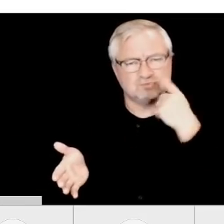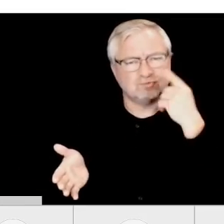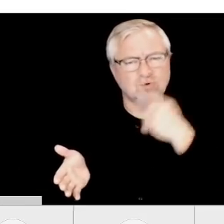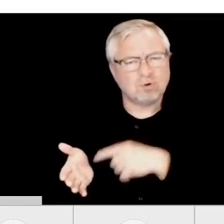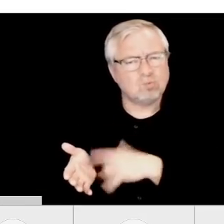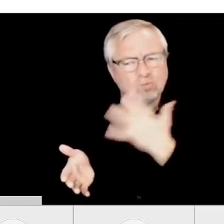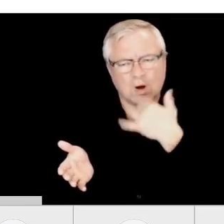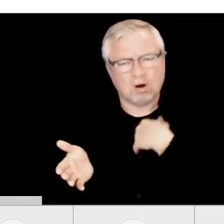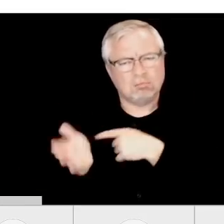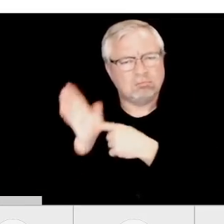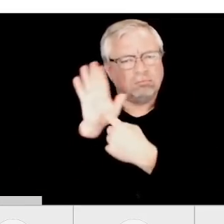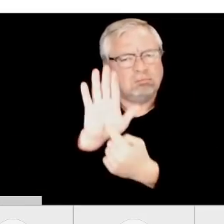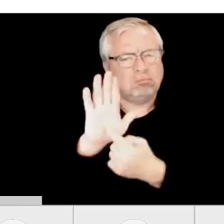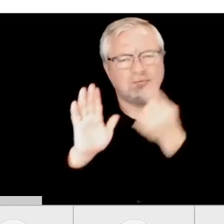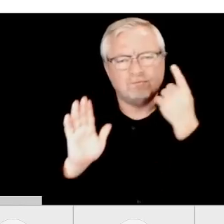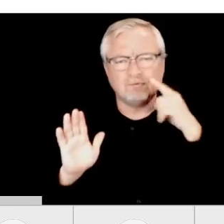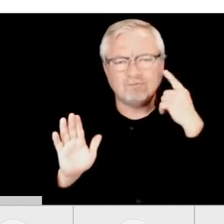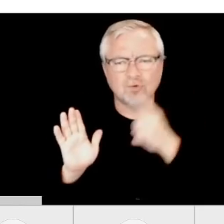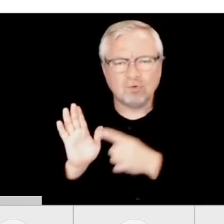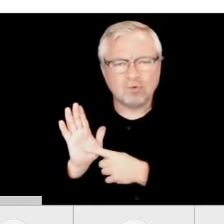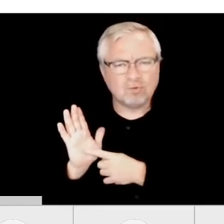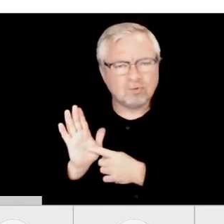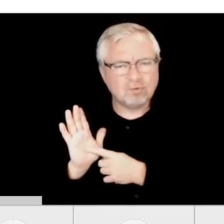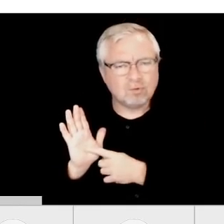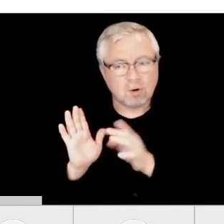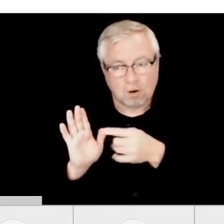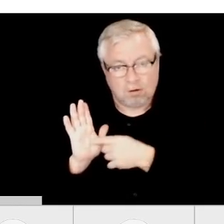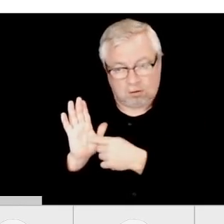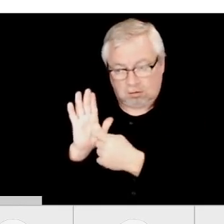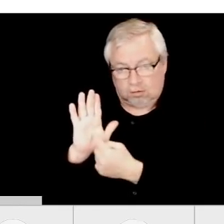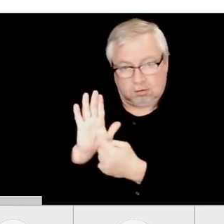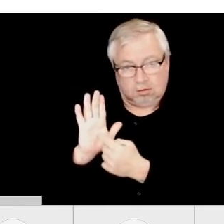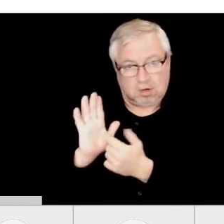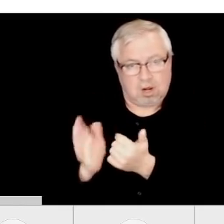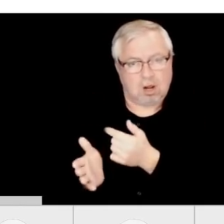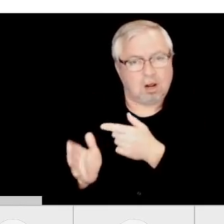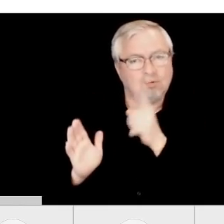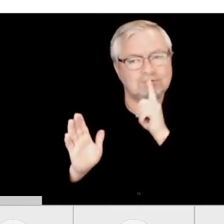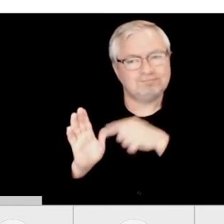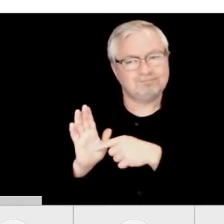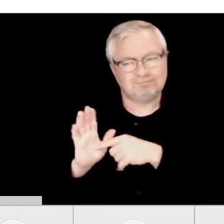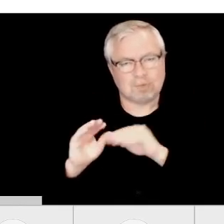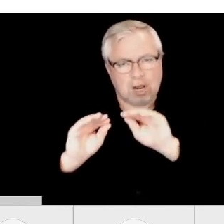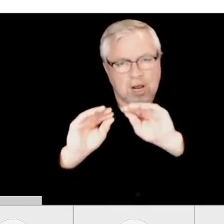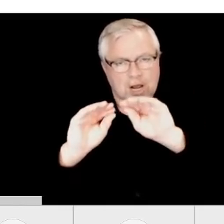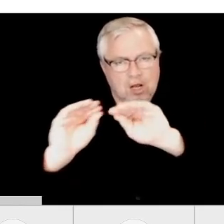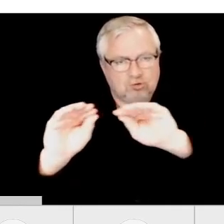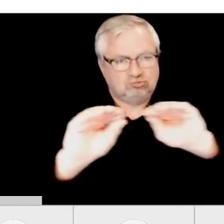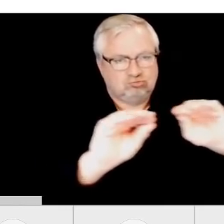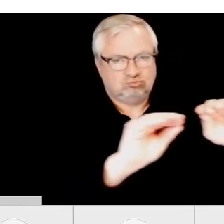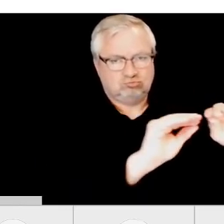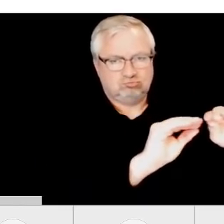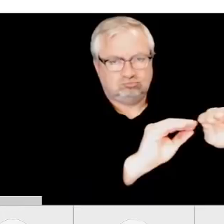And the modeling serves really an educational purpose for state leaders